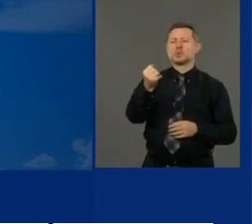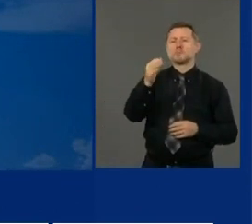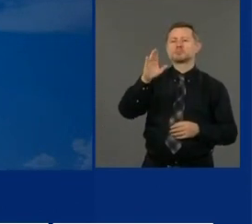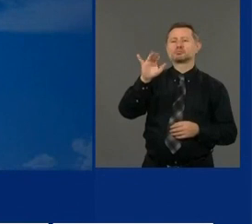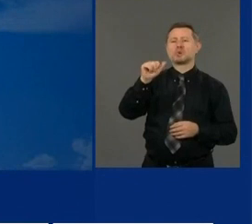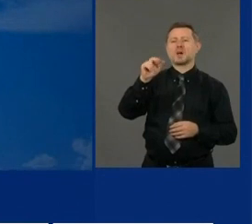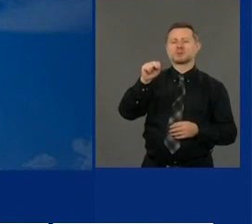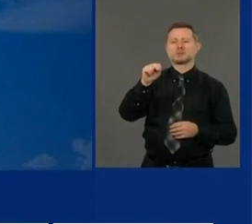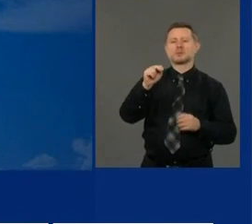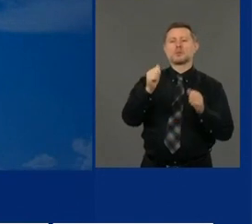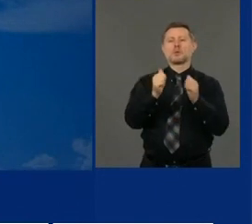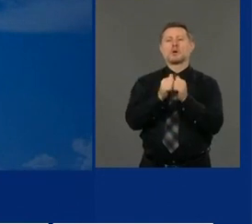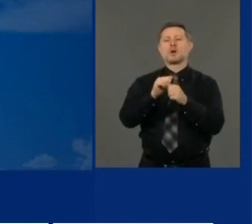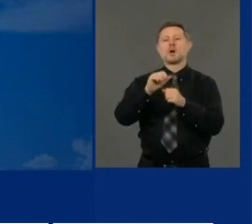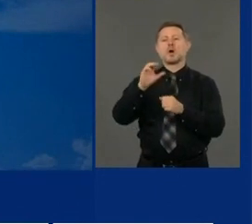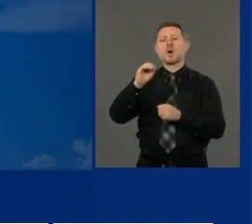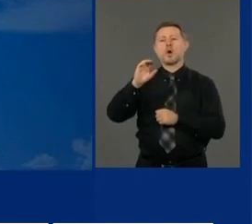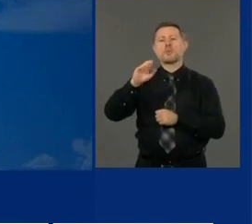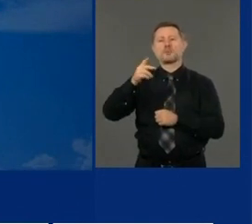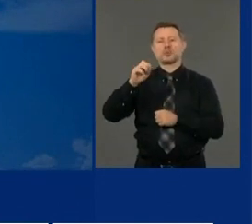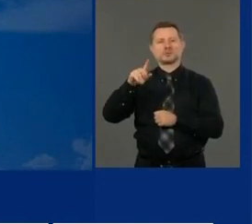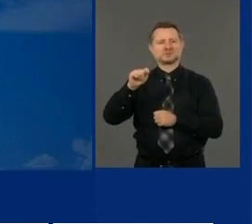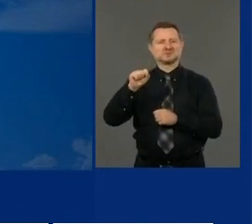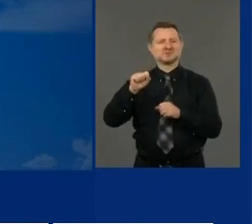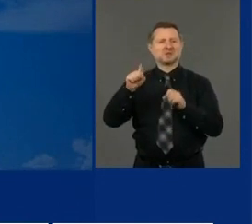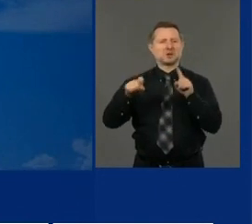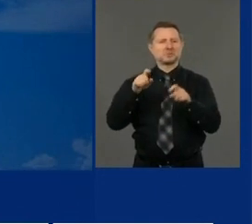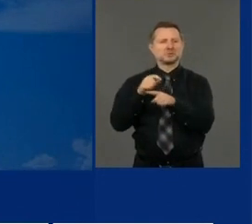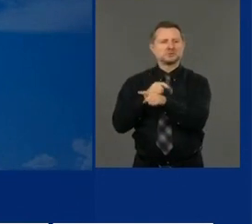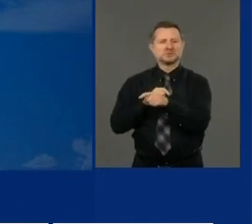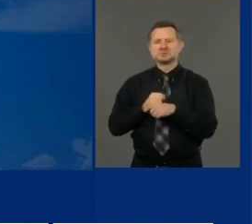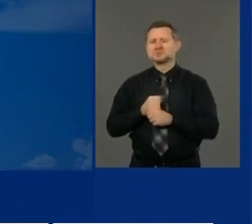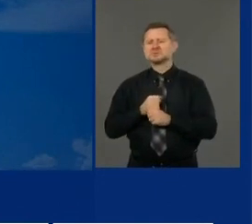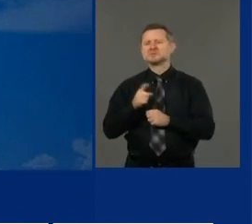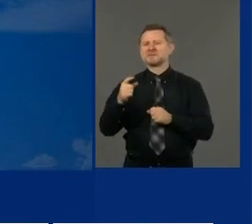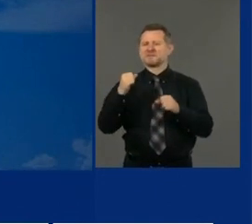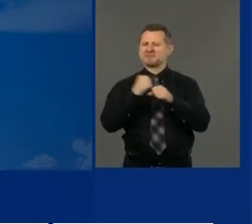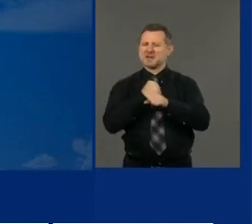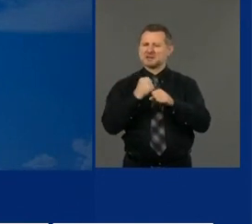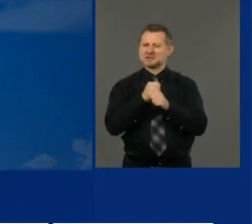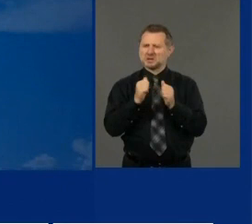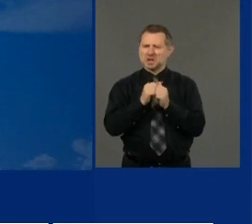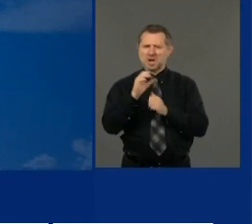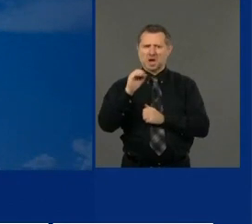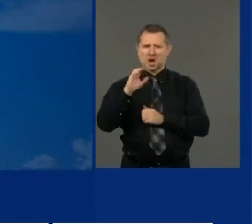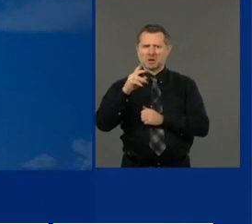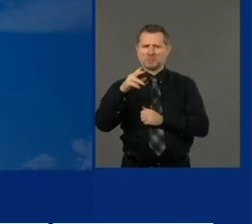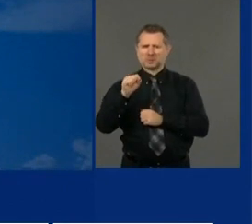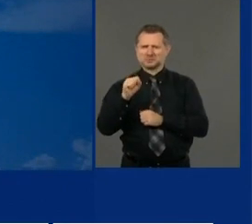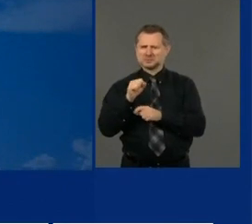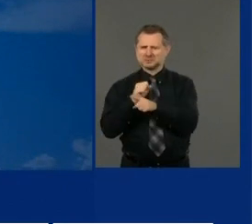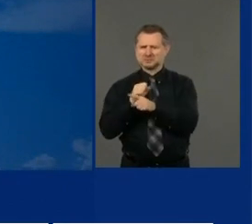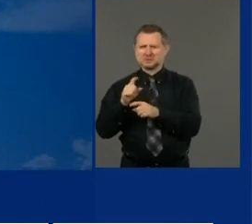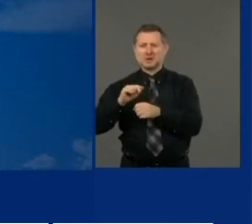COULD GO AND USE A DIFFERENT SIDE OF MY BRAIN.